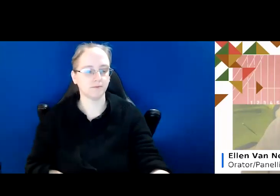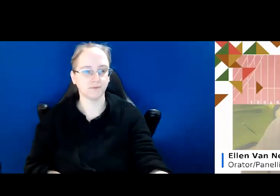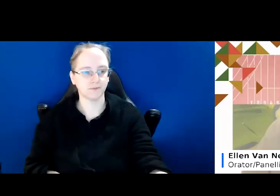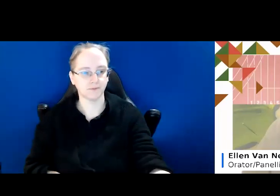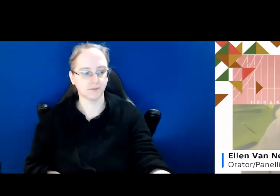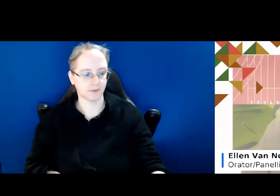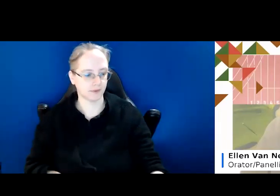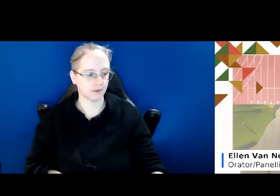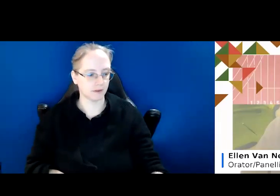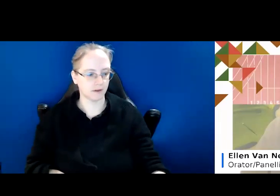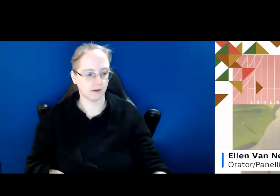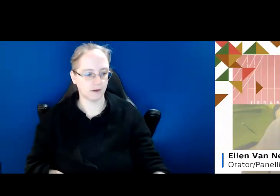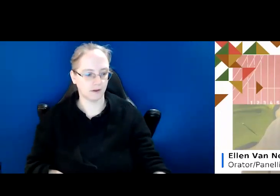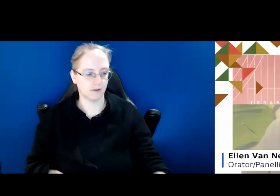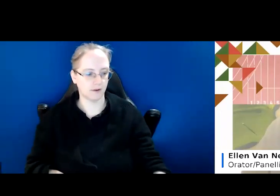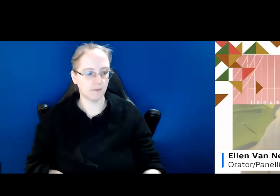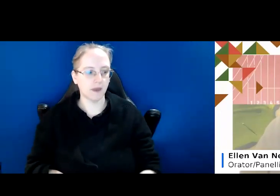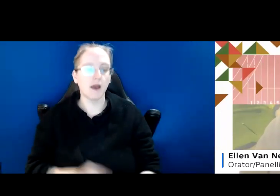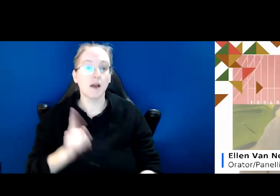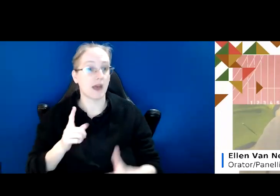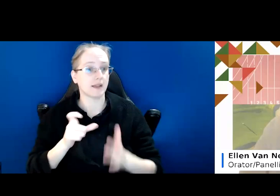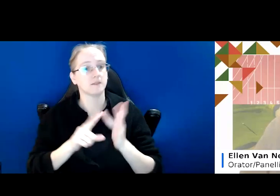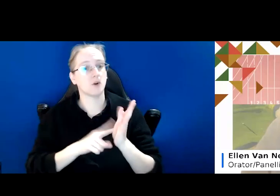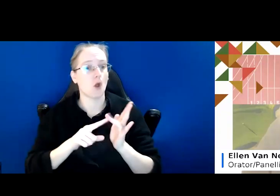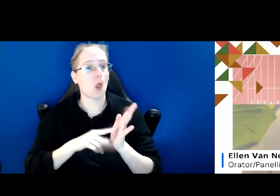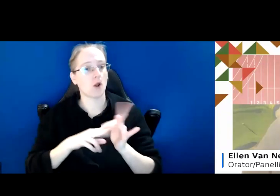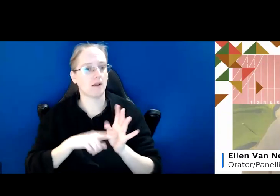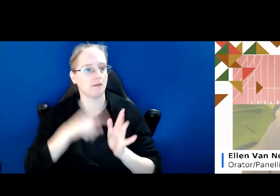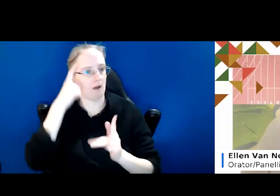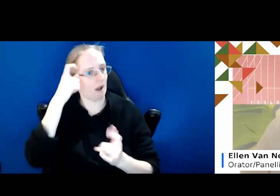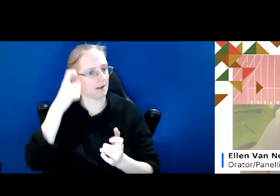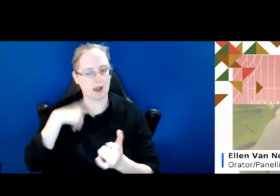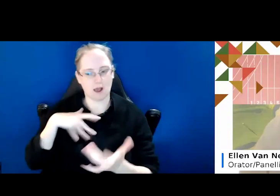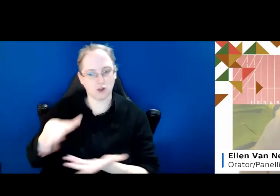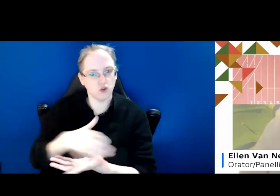That is the colonial project to accumulate to appropriate